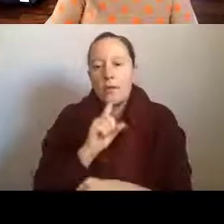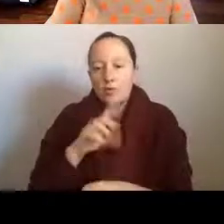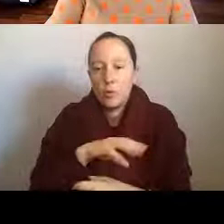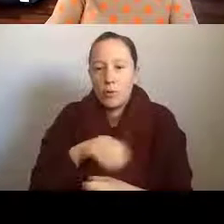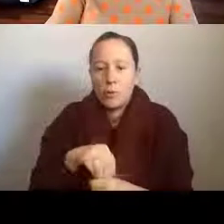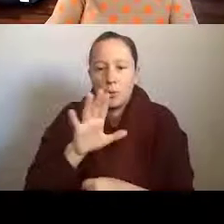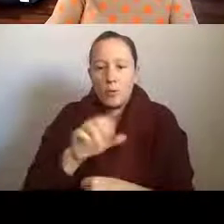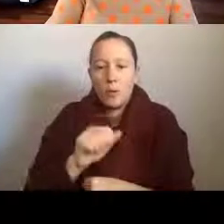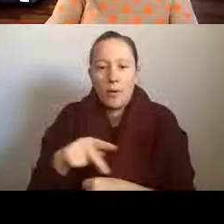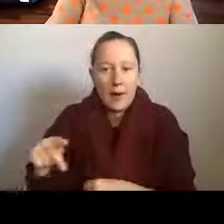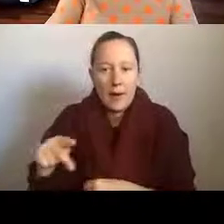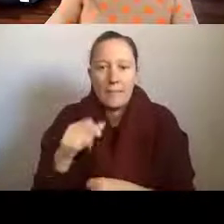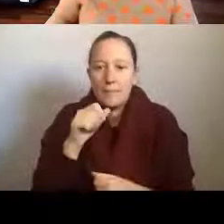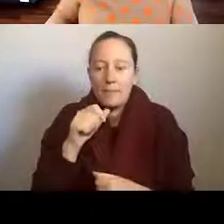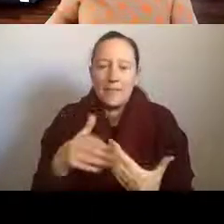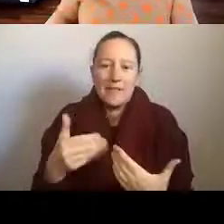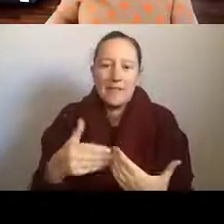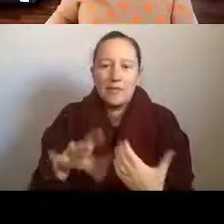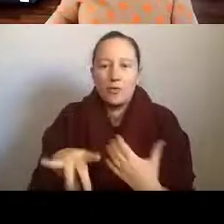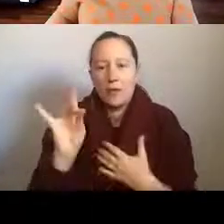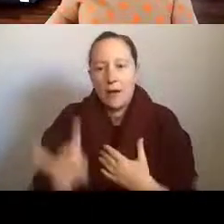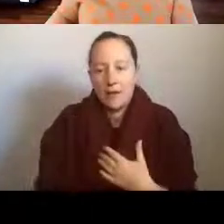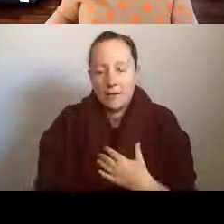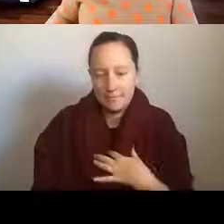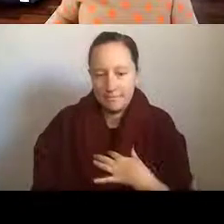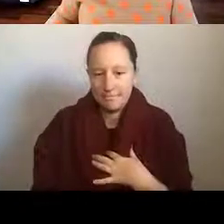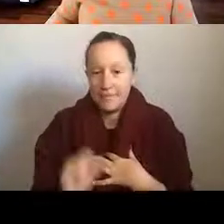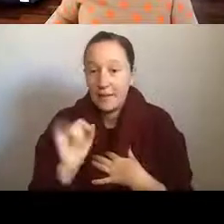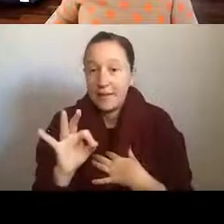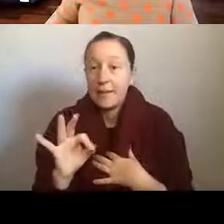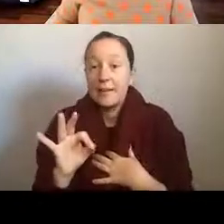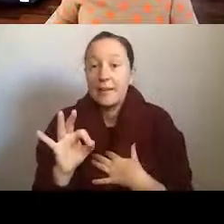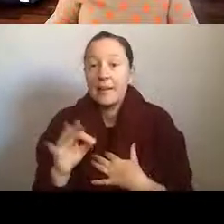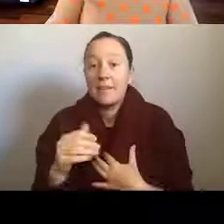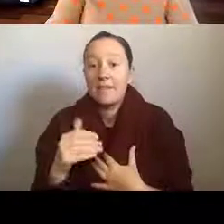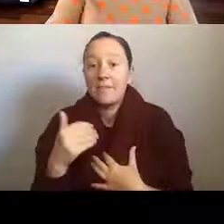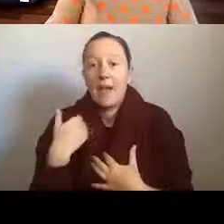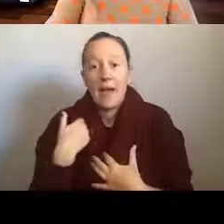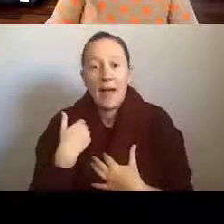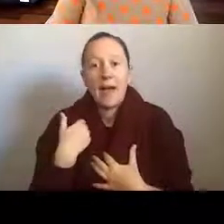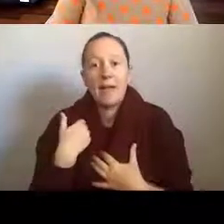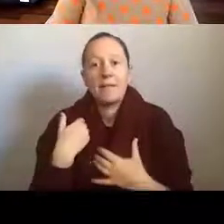and they're easy to find. If you have preliminary data, you should also include that.